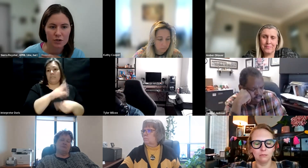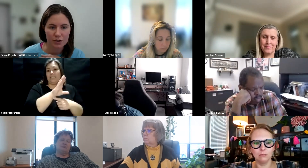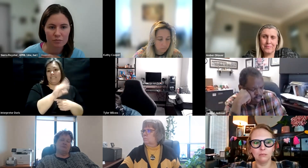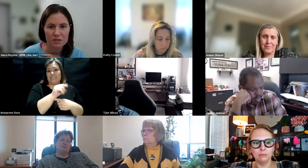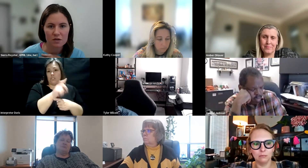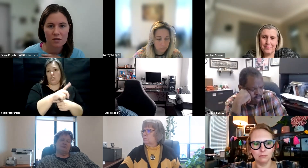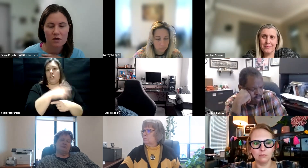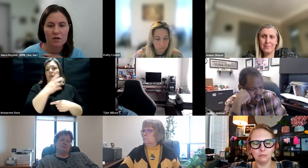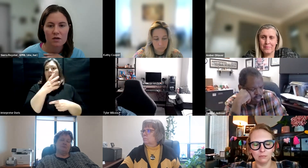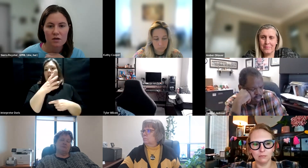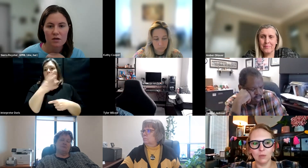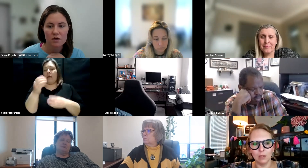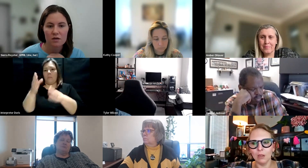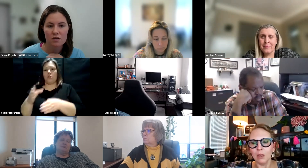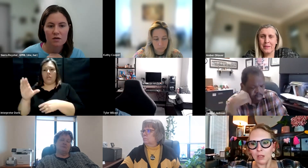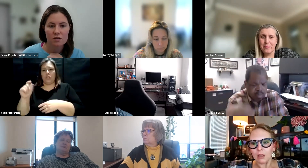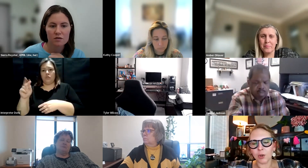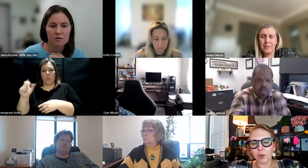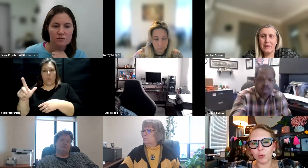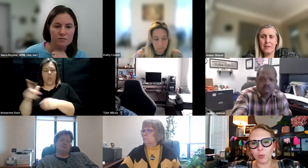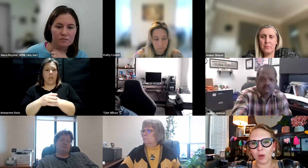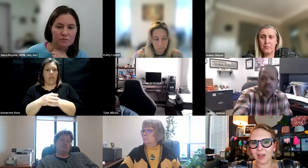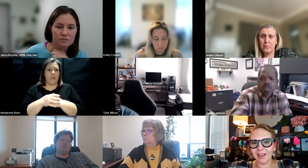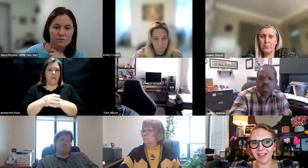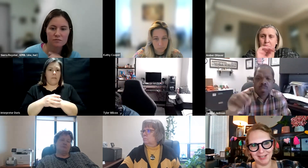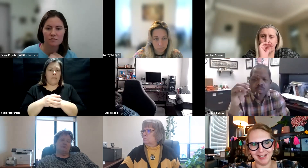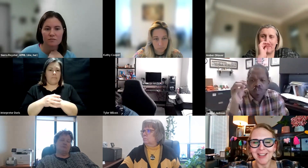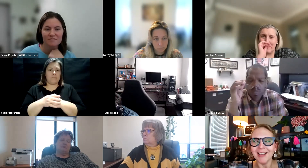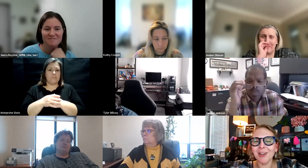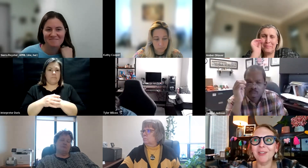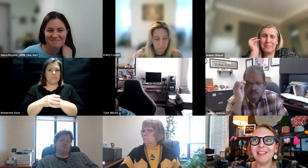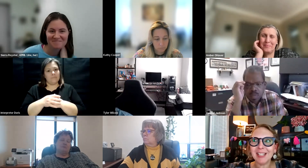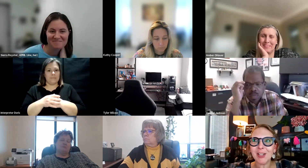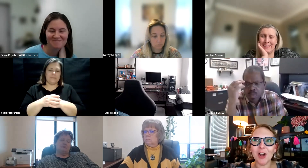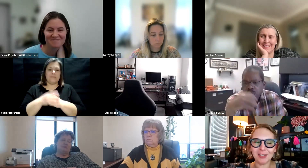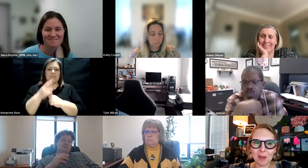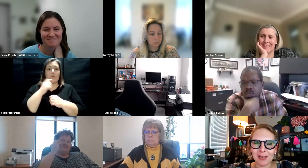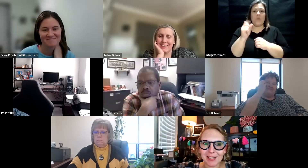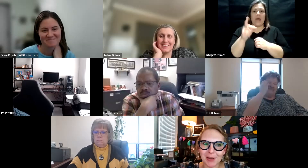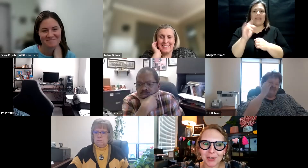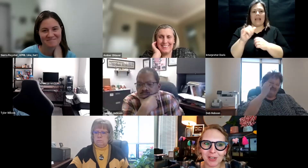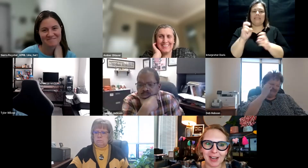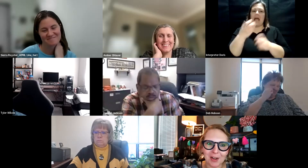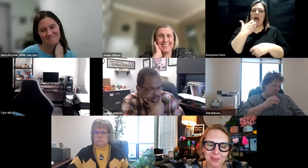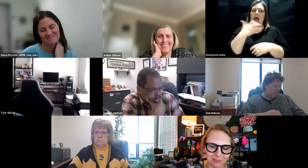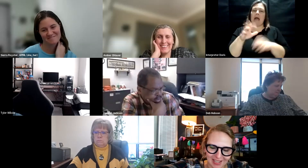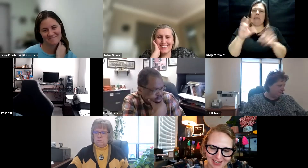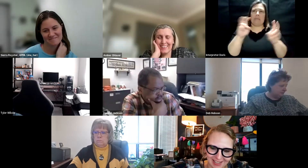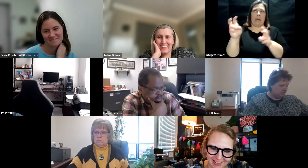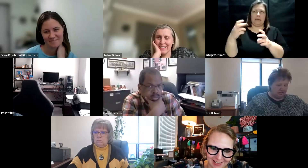I think this is a really important question. Could you distinguish between person-centered and consumer, controlled for those not familiar with the 2 terms Could adistinguish between consumer center and person controlled for those not familiar with the two terms?